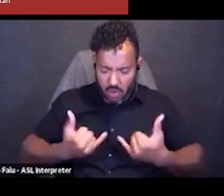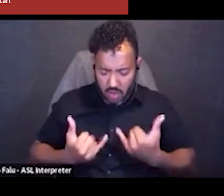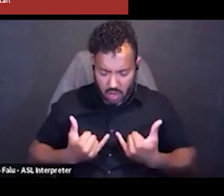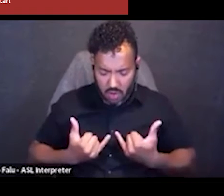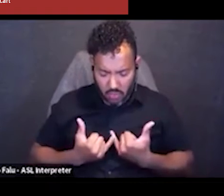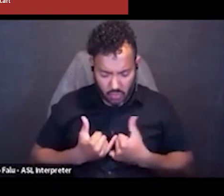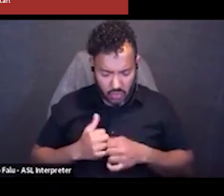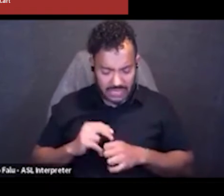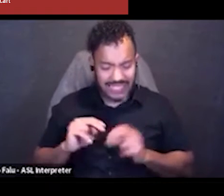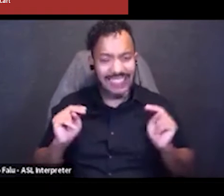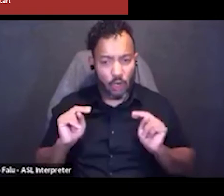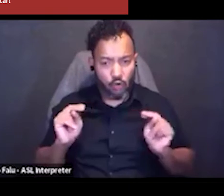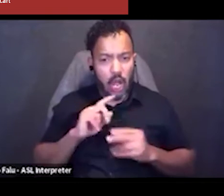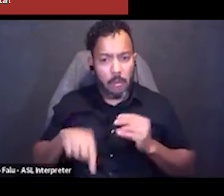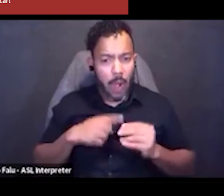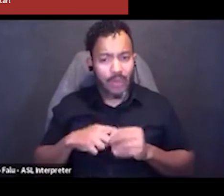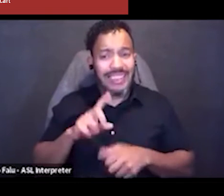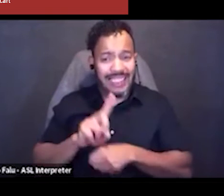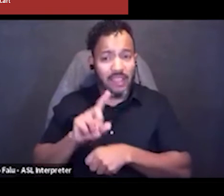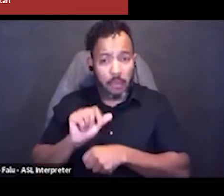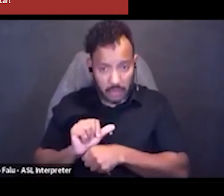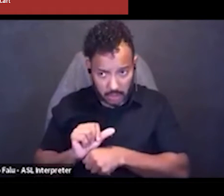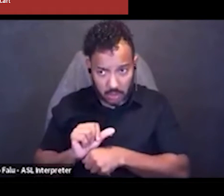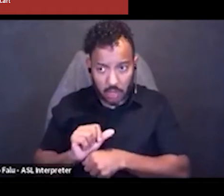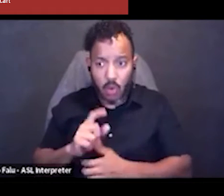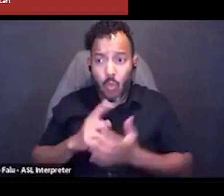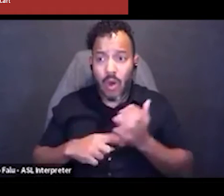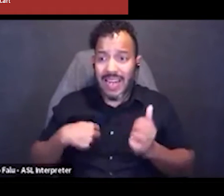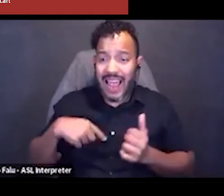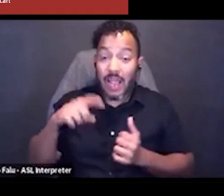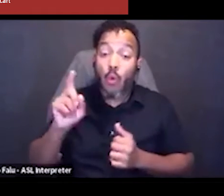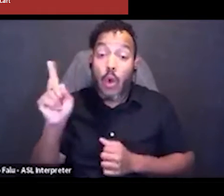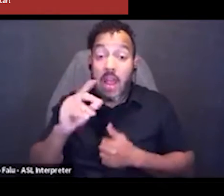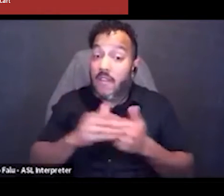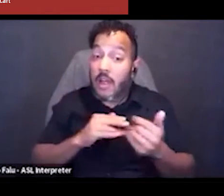disabilities lie, wherever I'm needed I will share my story.